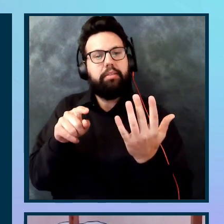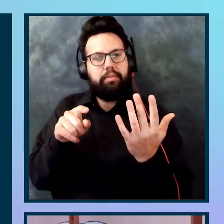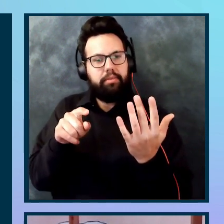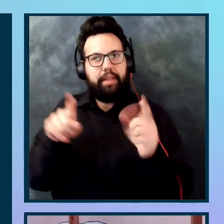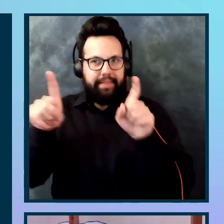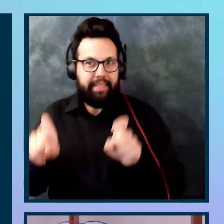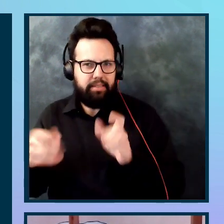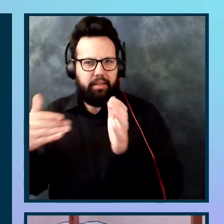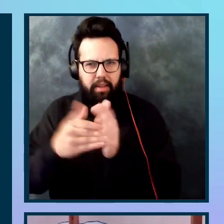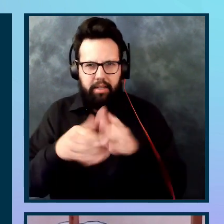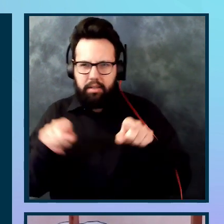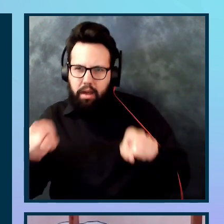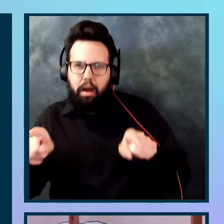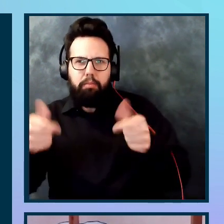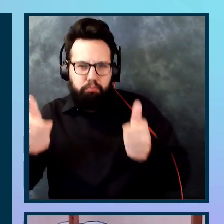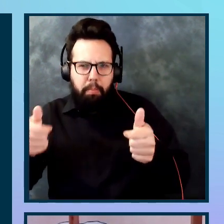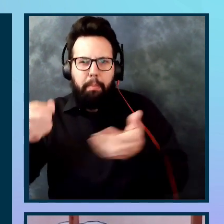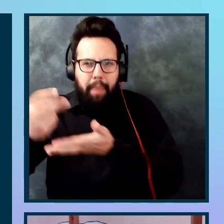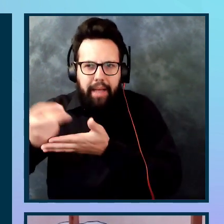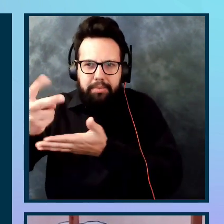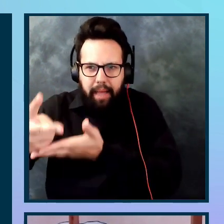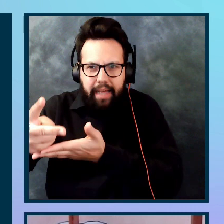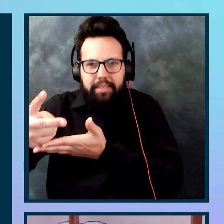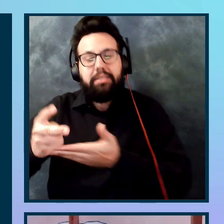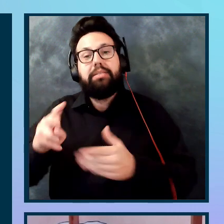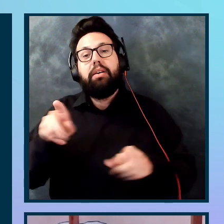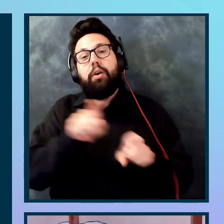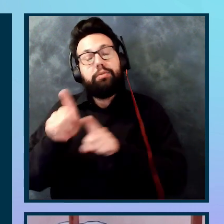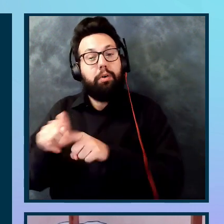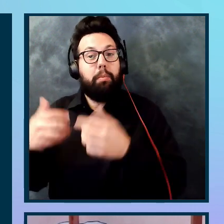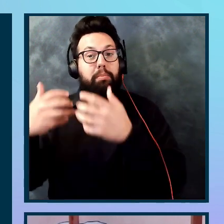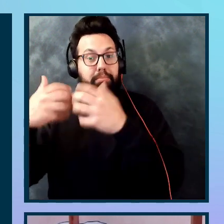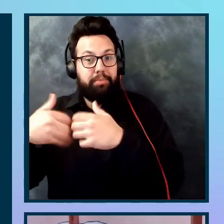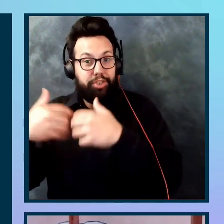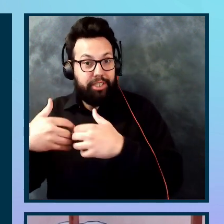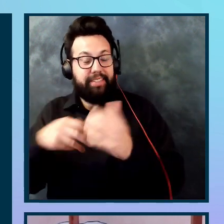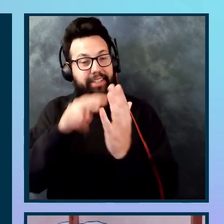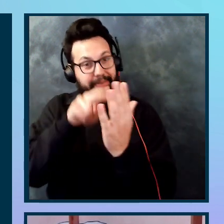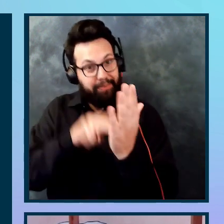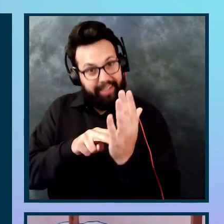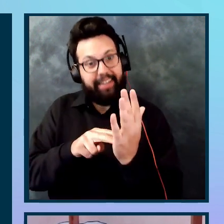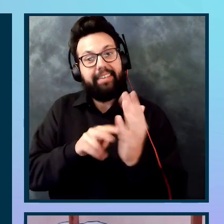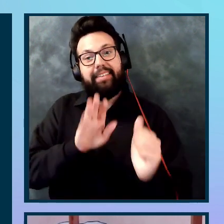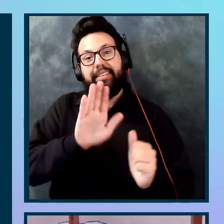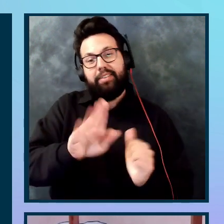in the software's test suite, which gets run every time there's a pull request